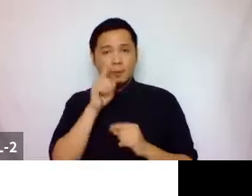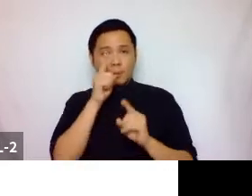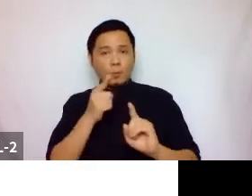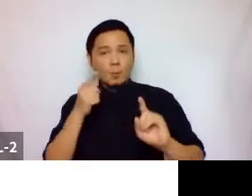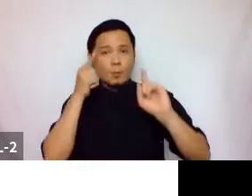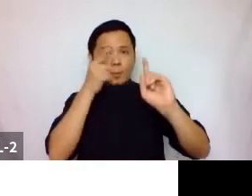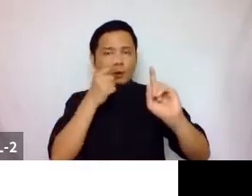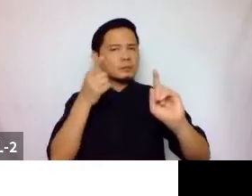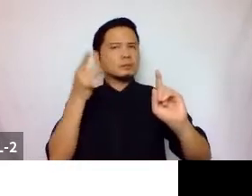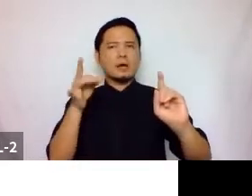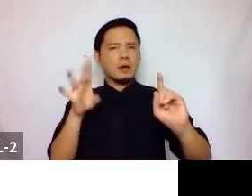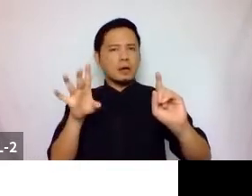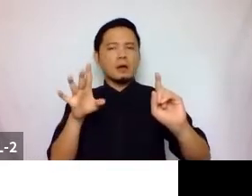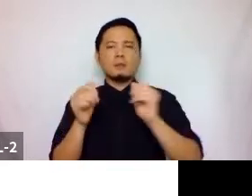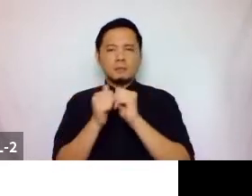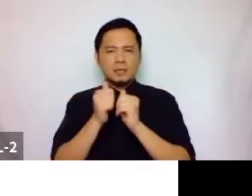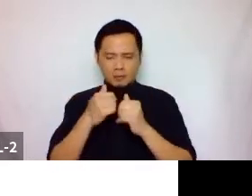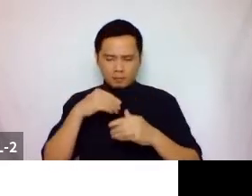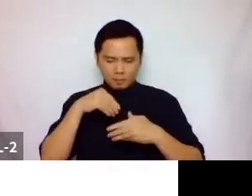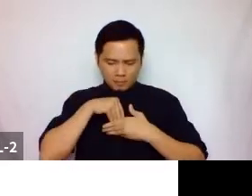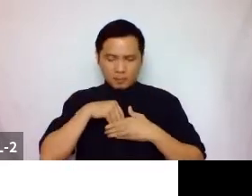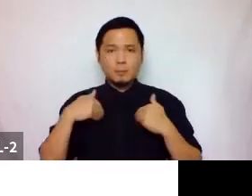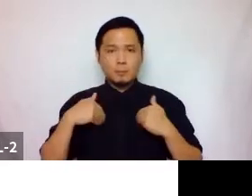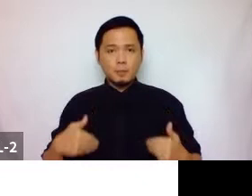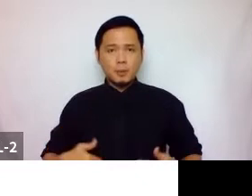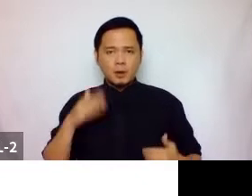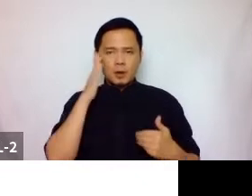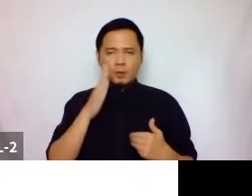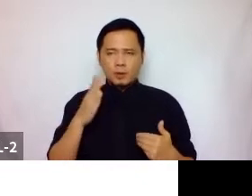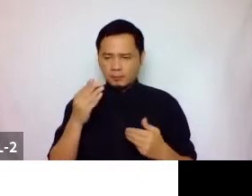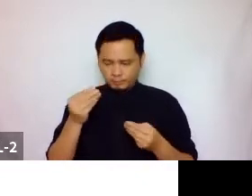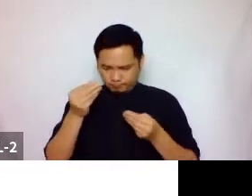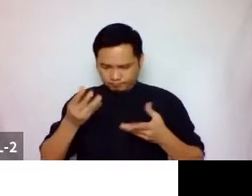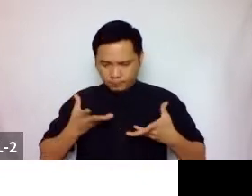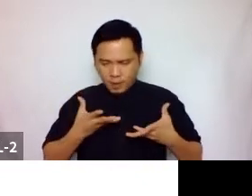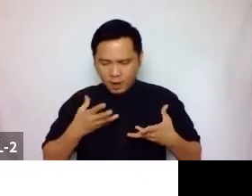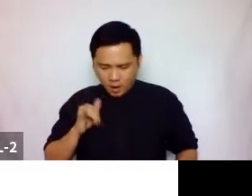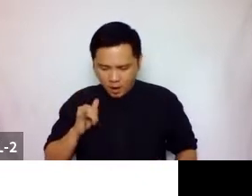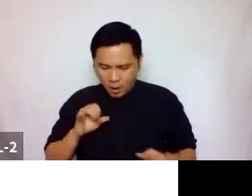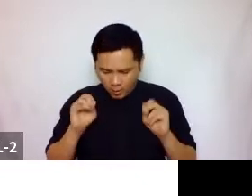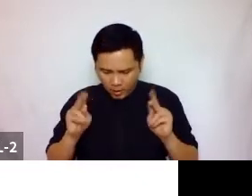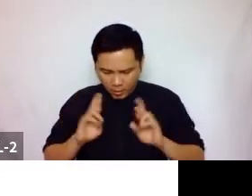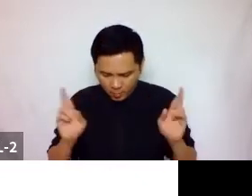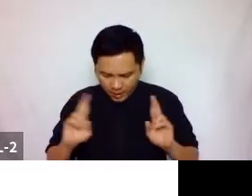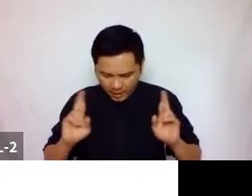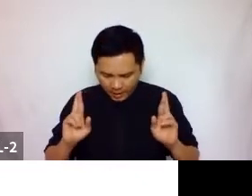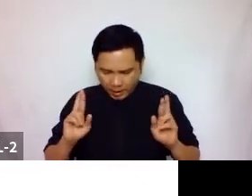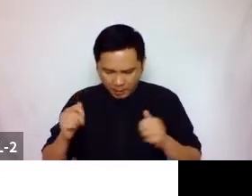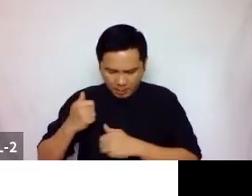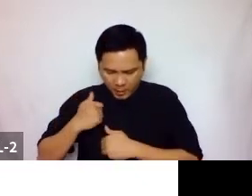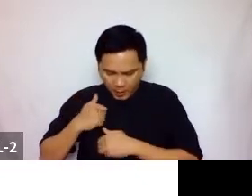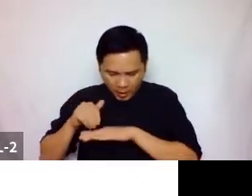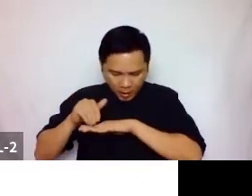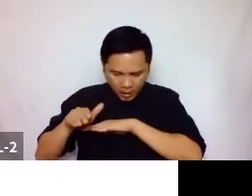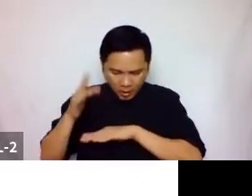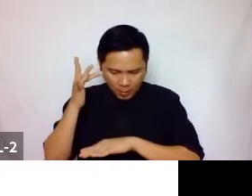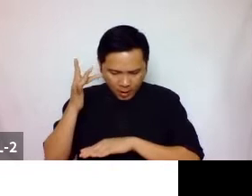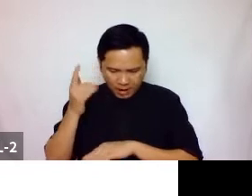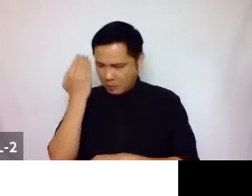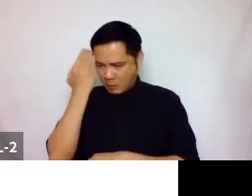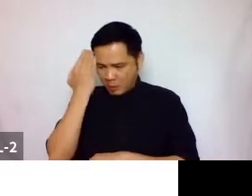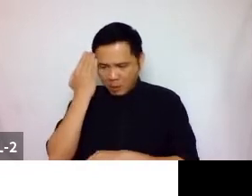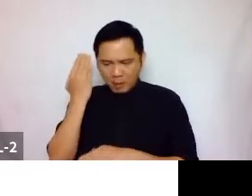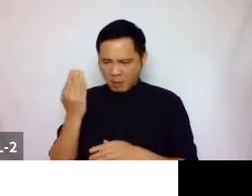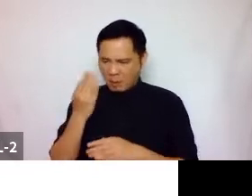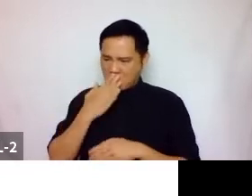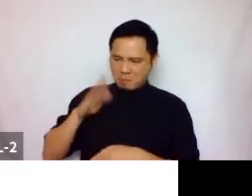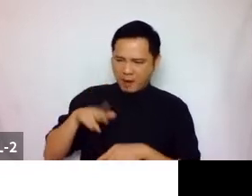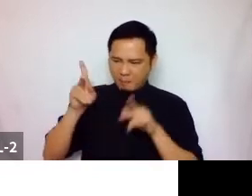And that is to trigger our bodies to fight when the bad person comes or for us to be prepared.